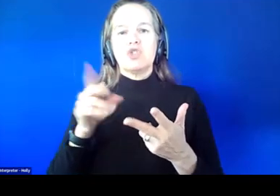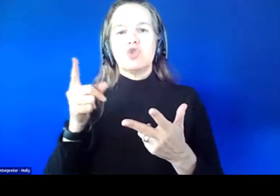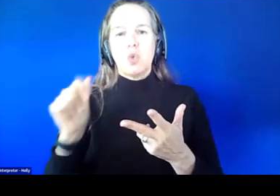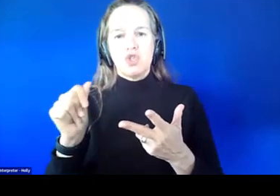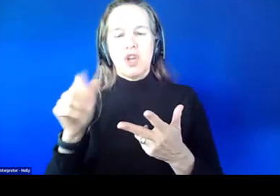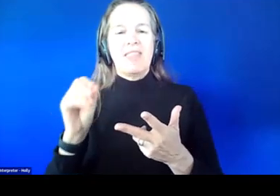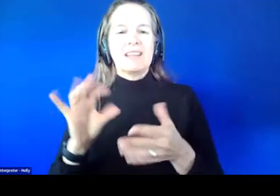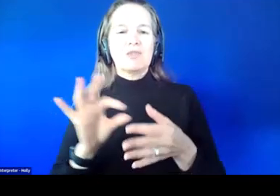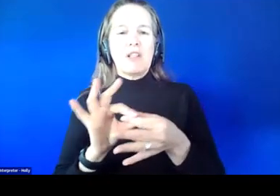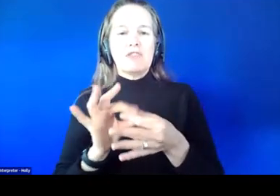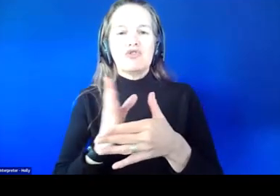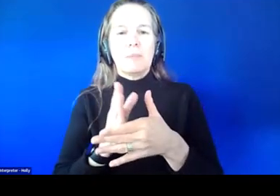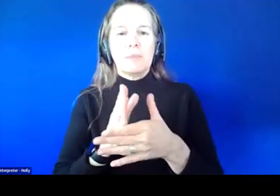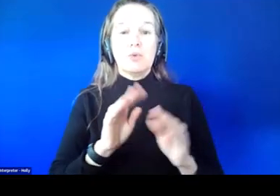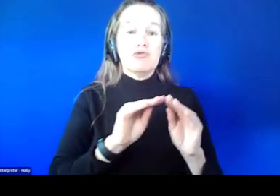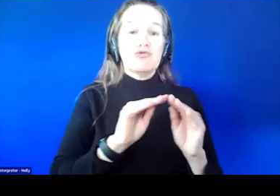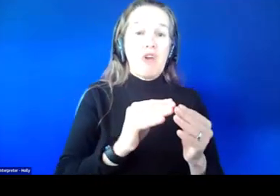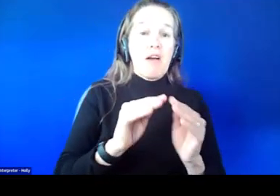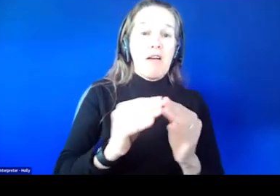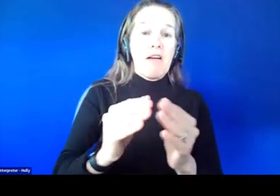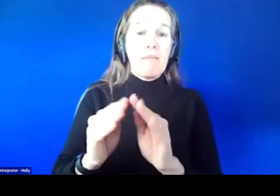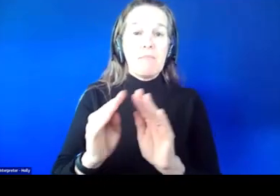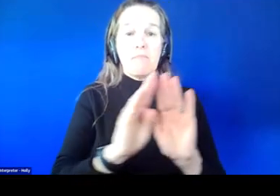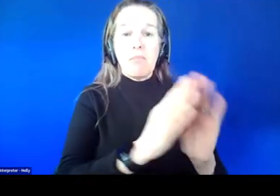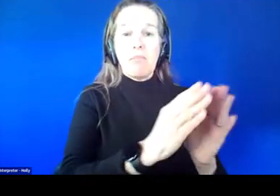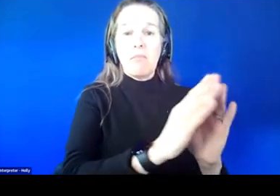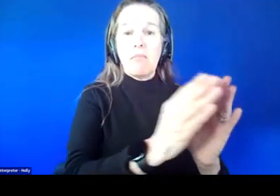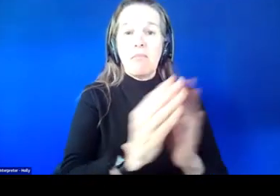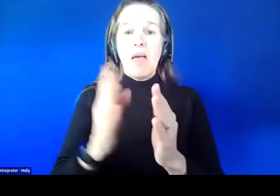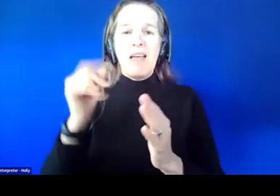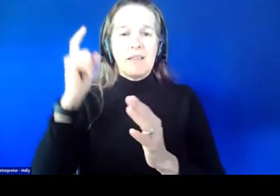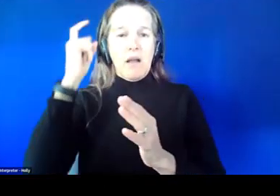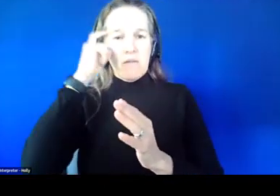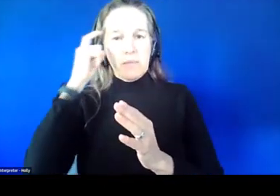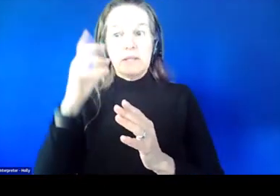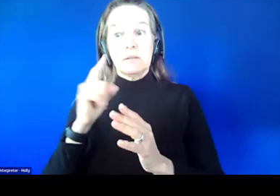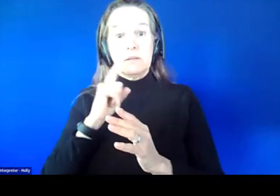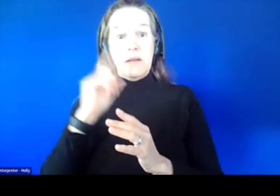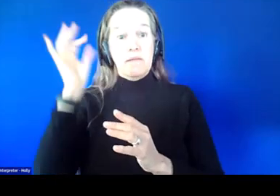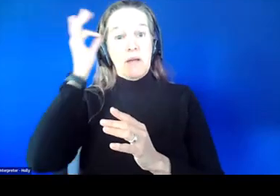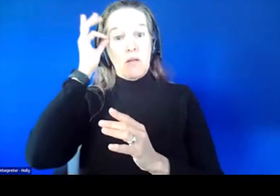state and federal governments stating that the federal government was the sole authority to deal with Indian